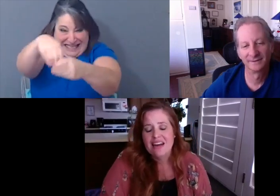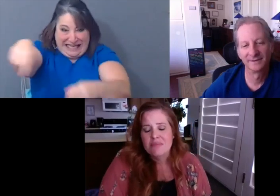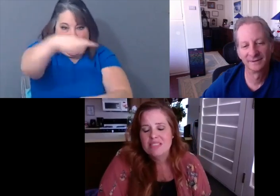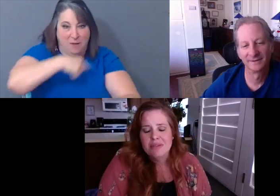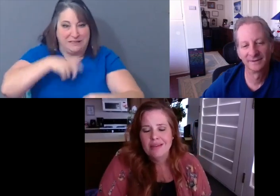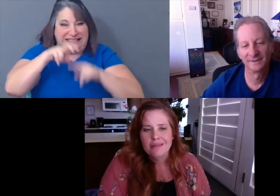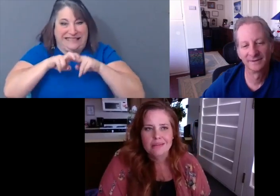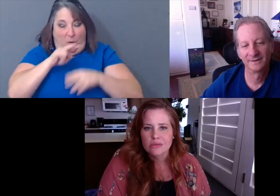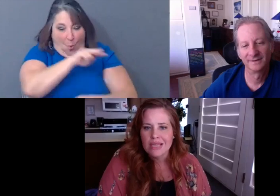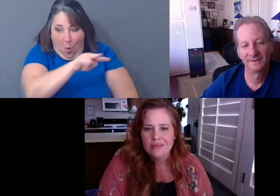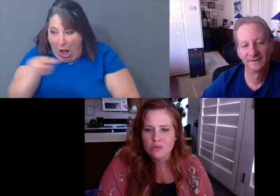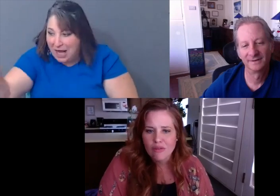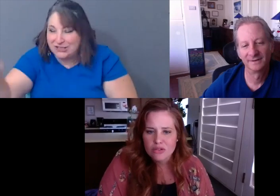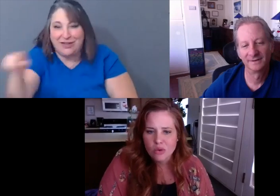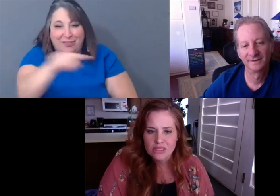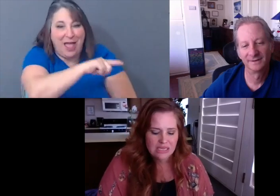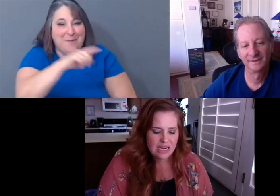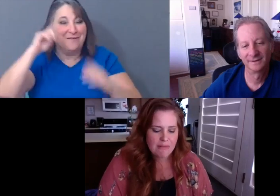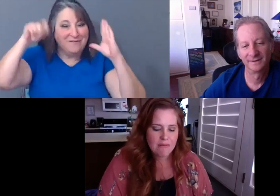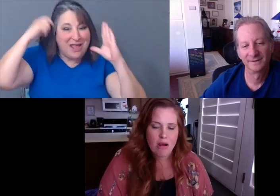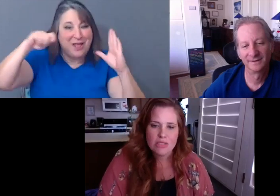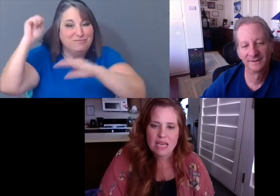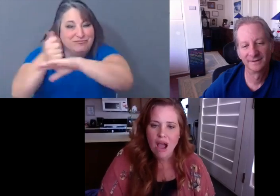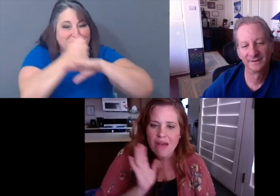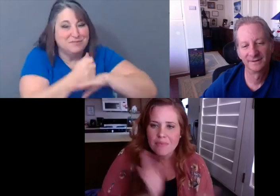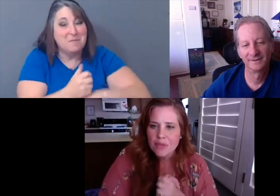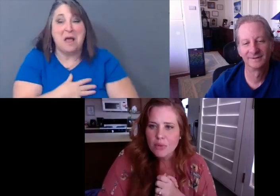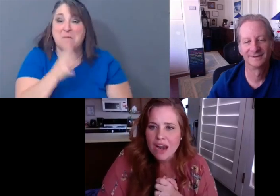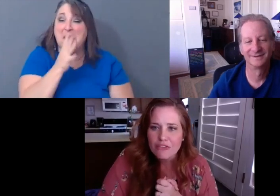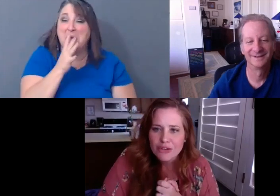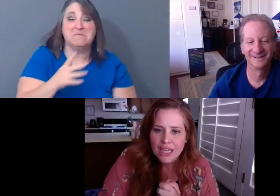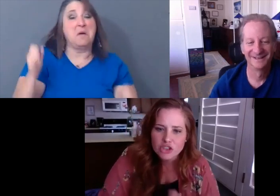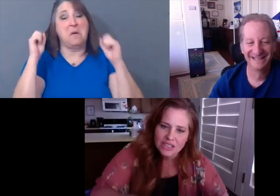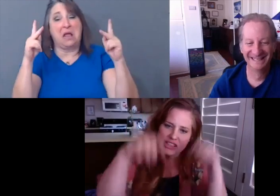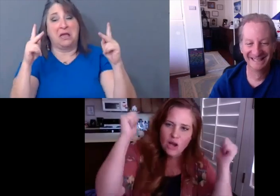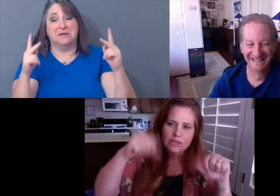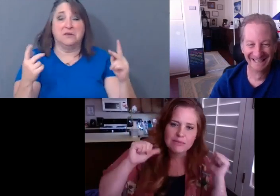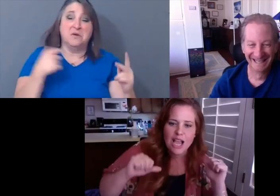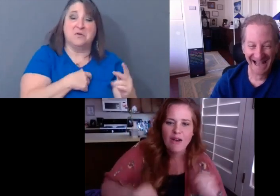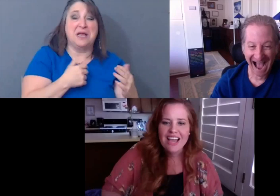And I must have been like 10, 12 years old. And my mom was like, alright, we got our free lunch. Let's go, time to go.